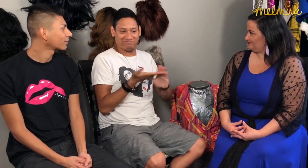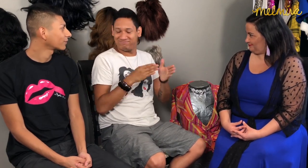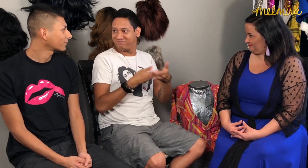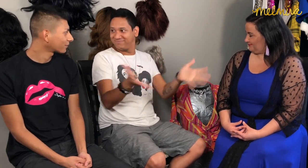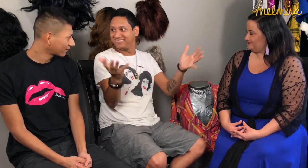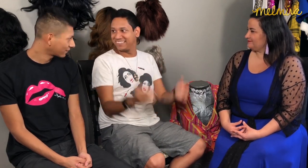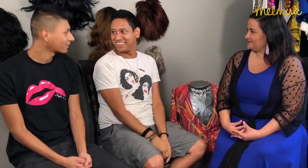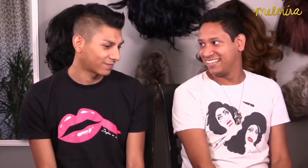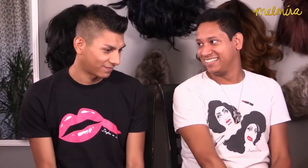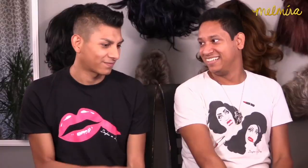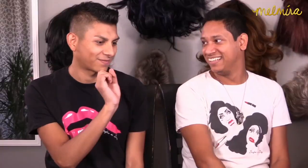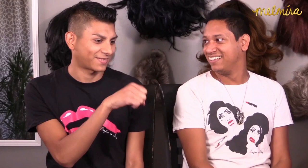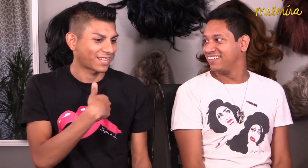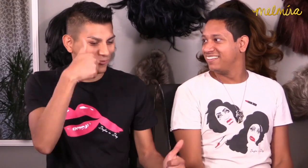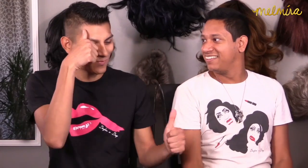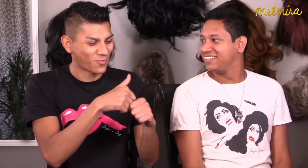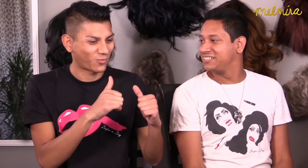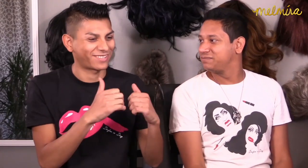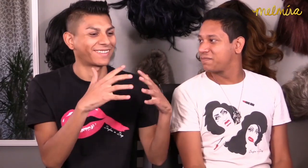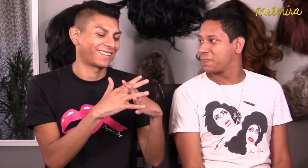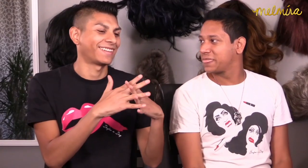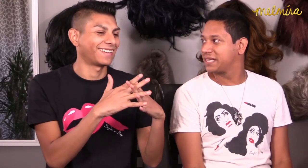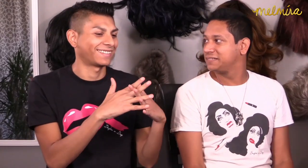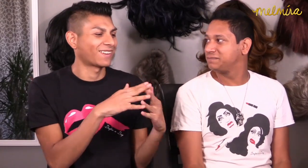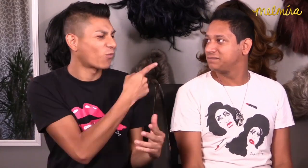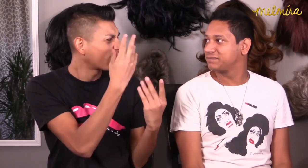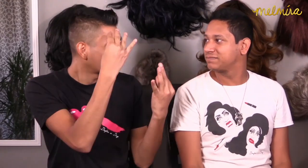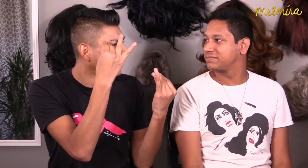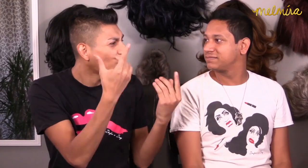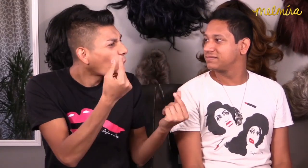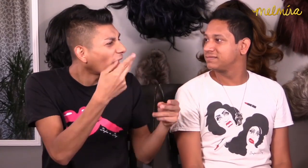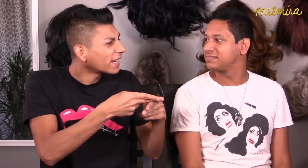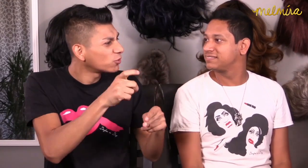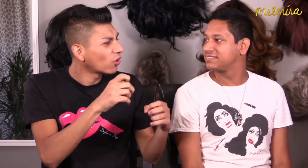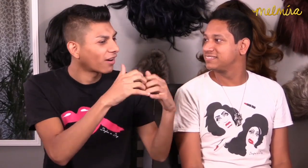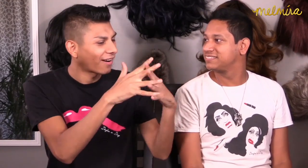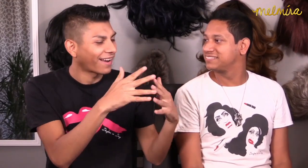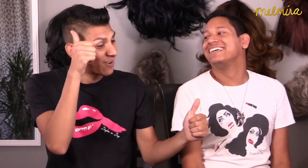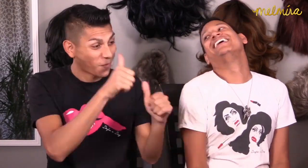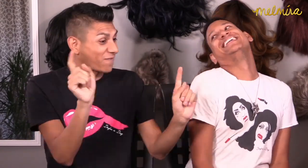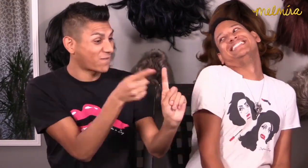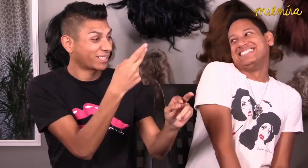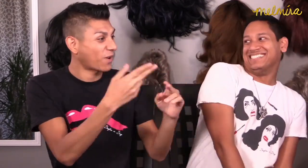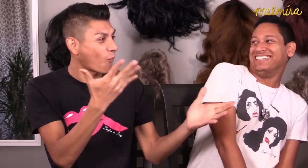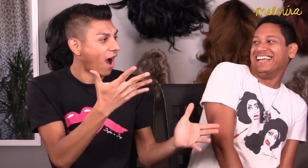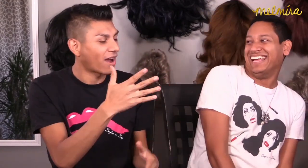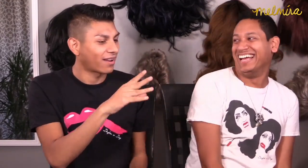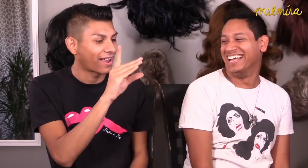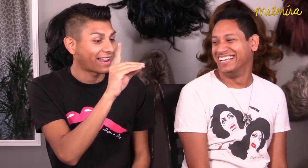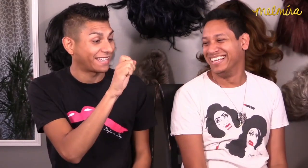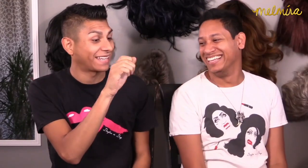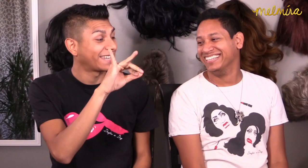and the rest is history. Yes, I remember when we were deciding. We kept thinking about what to name us. The first name I remember that came